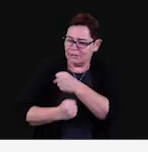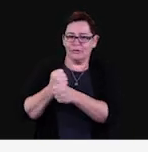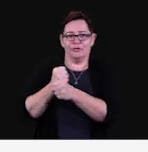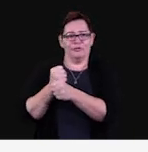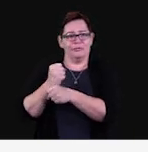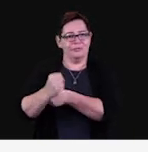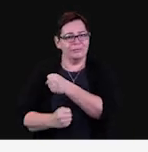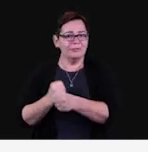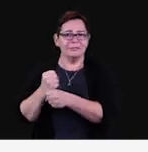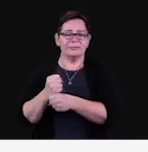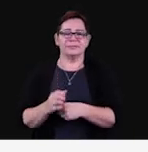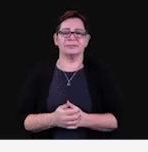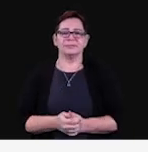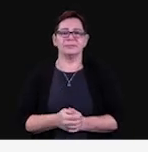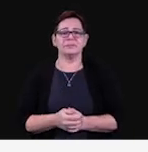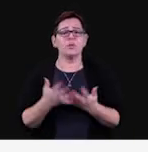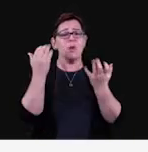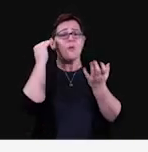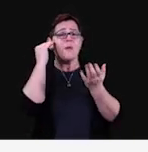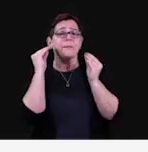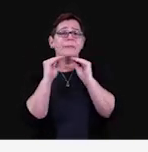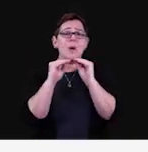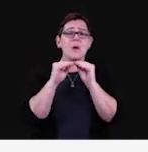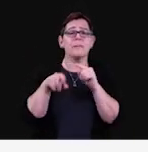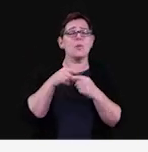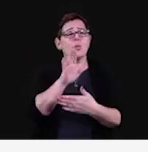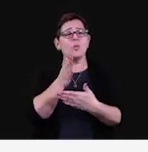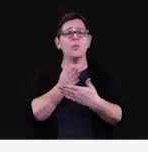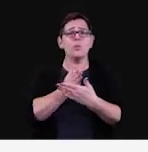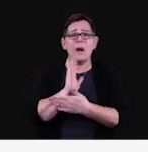If you would like to know more about your rights as a taxpayer and possible